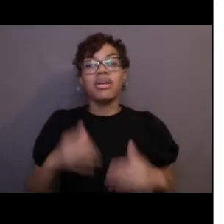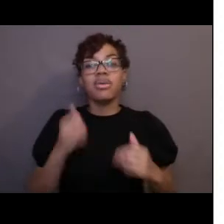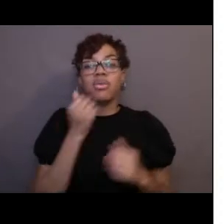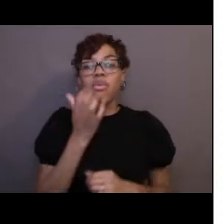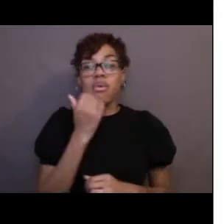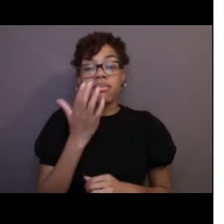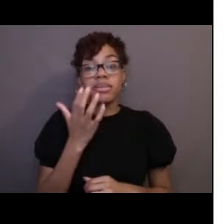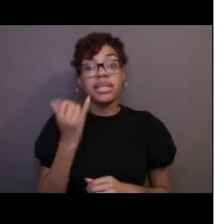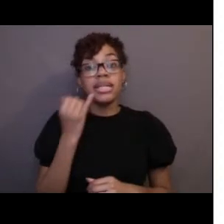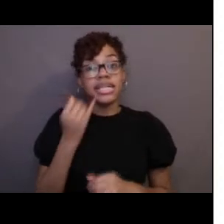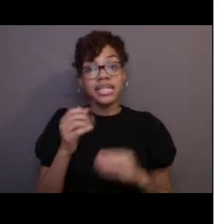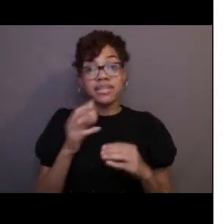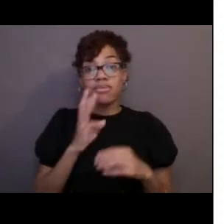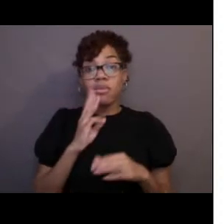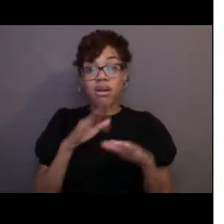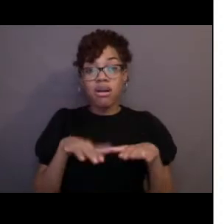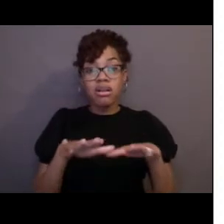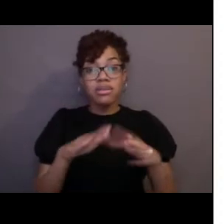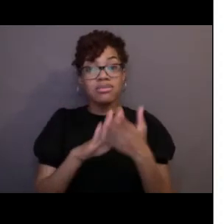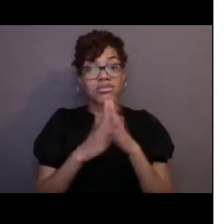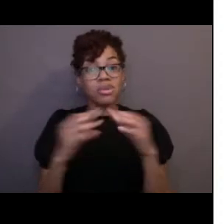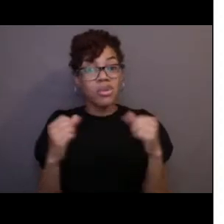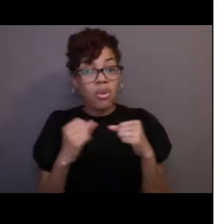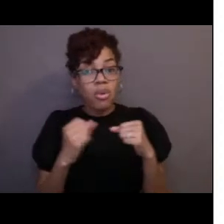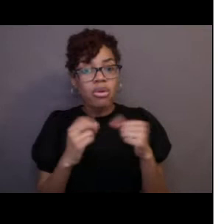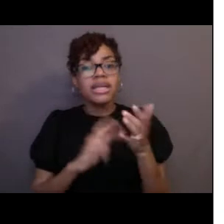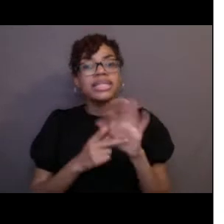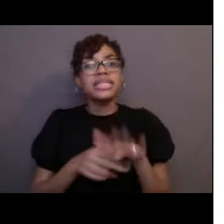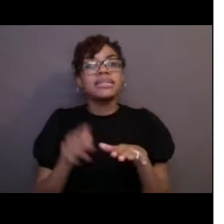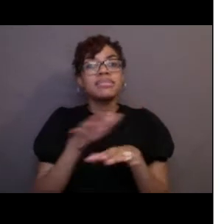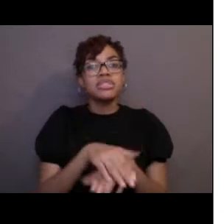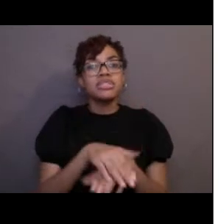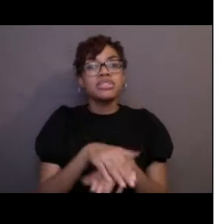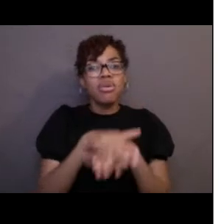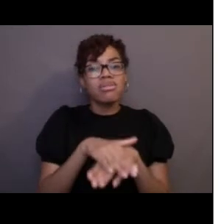and they kind of get into a sleepy state and they just drift onto the shore.